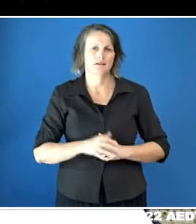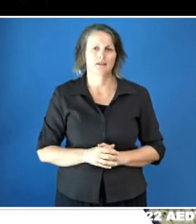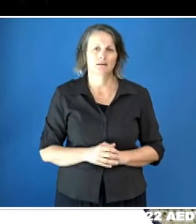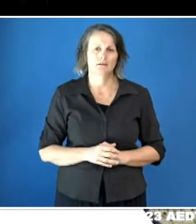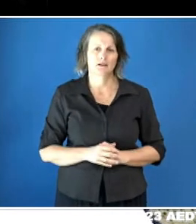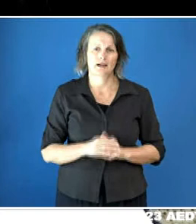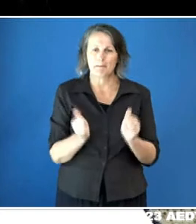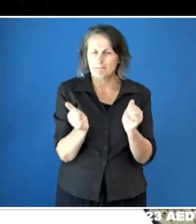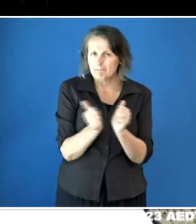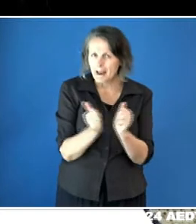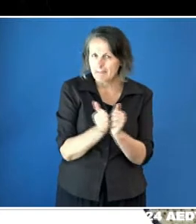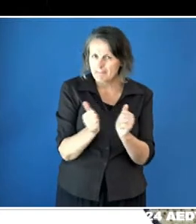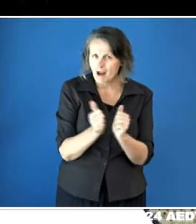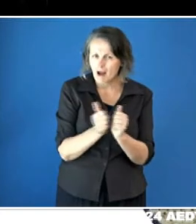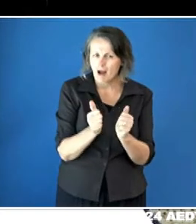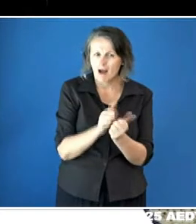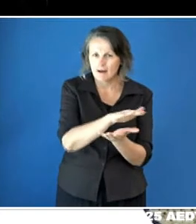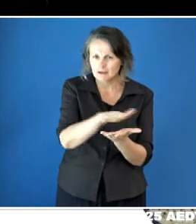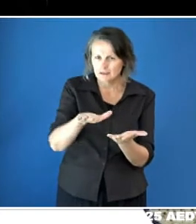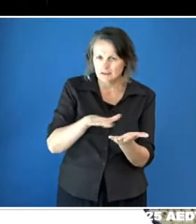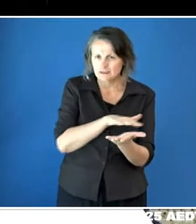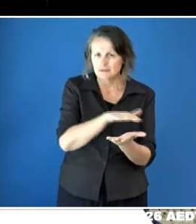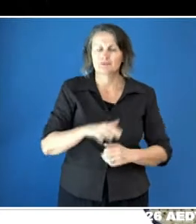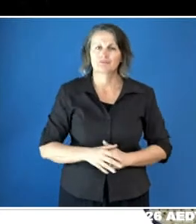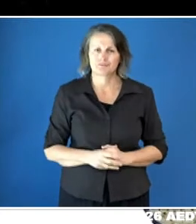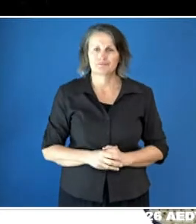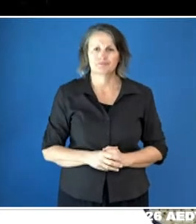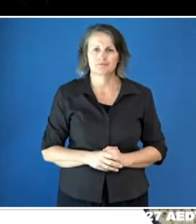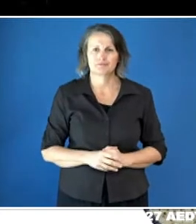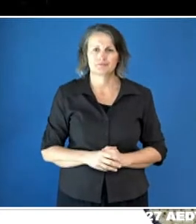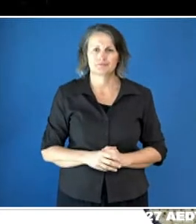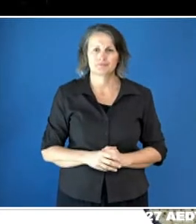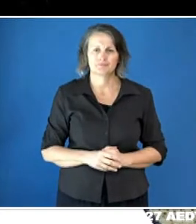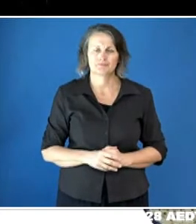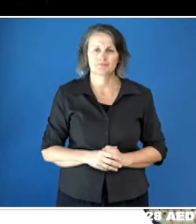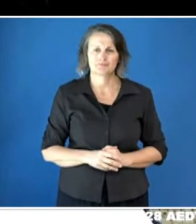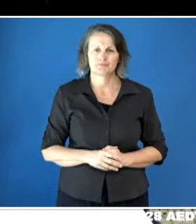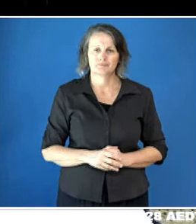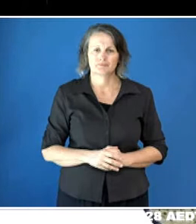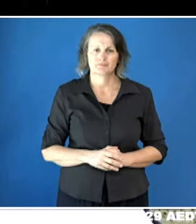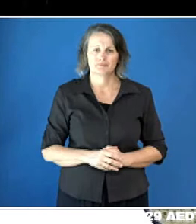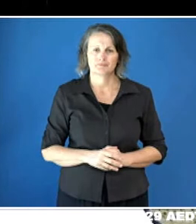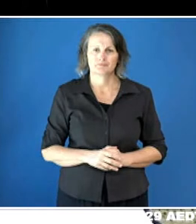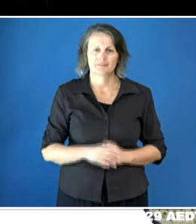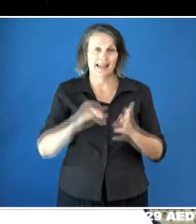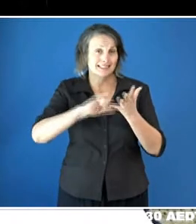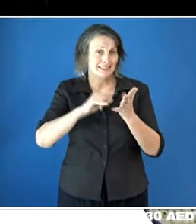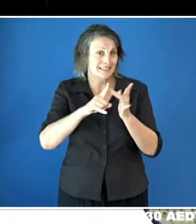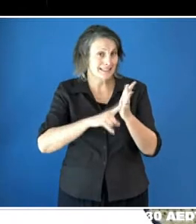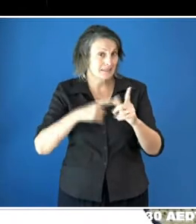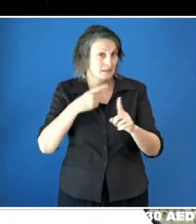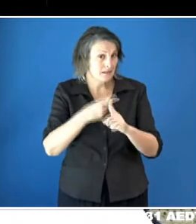knot on it so it is thick and when you,